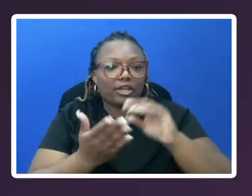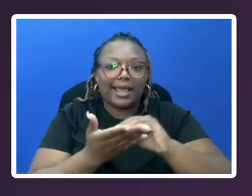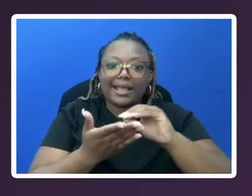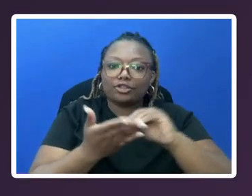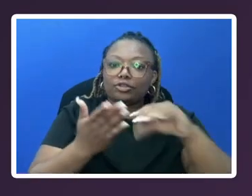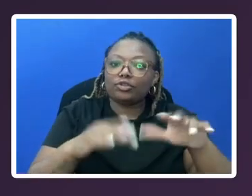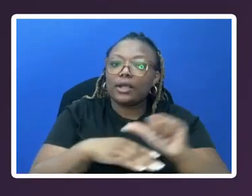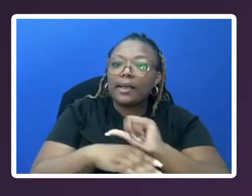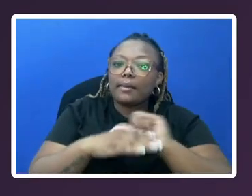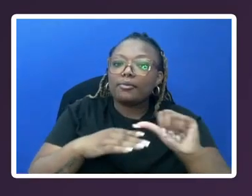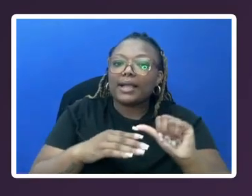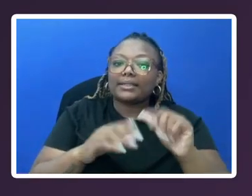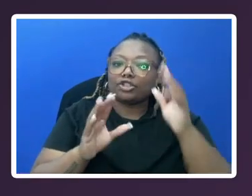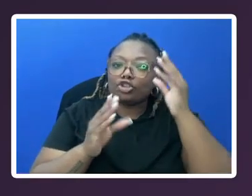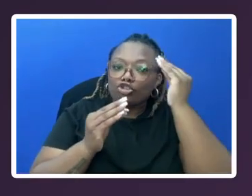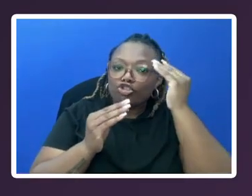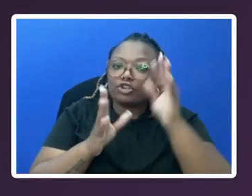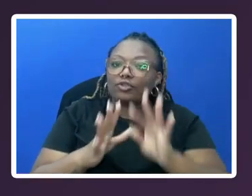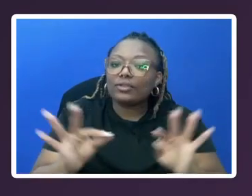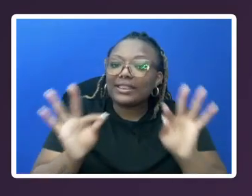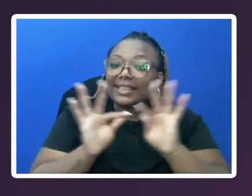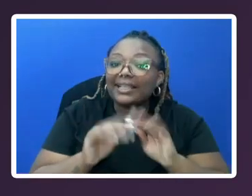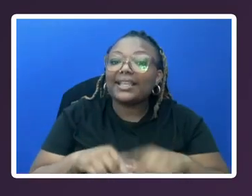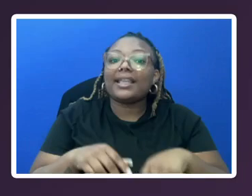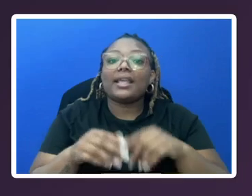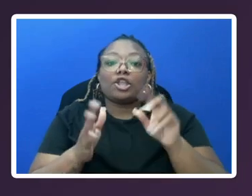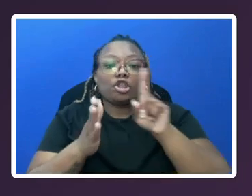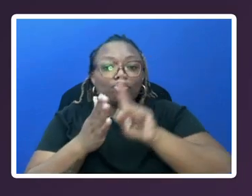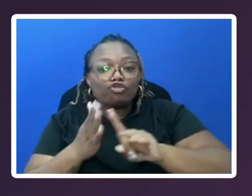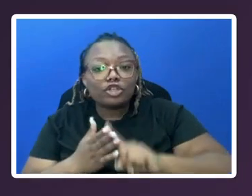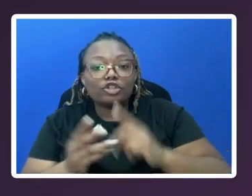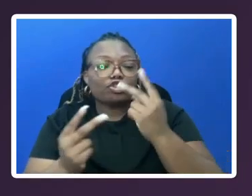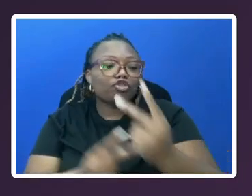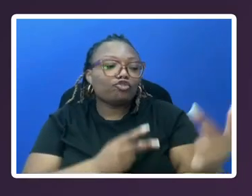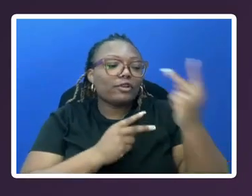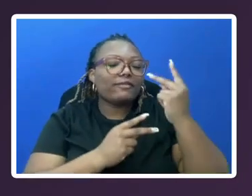they research and reflect, and generate new questions.